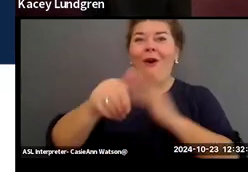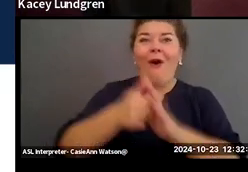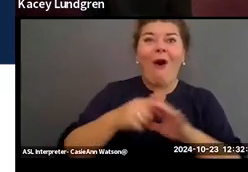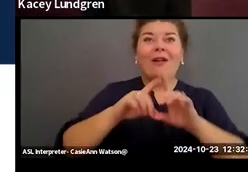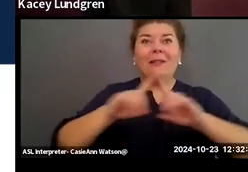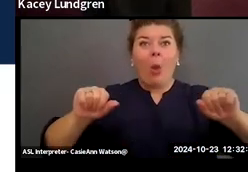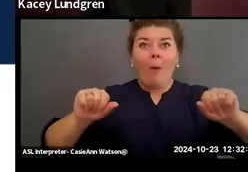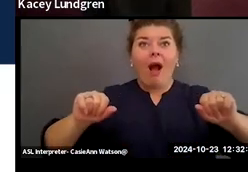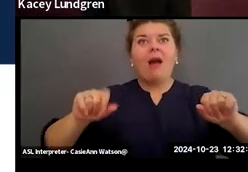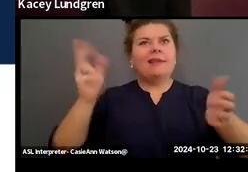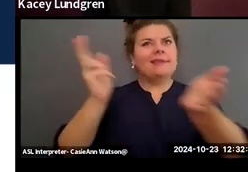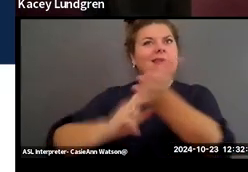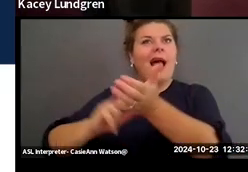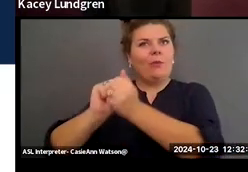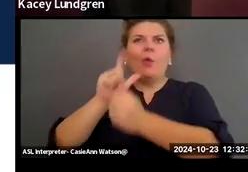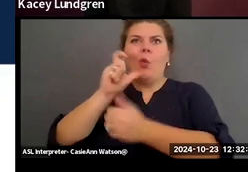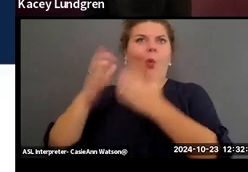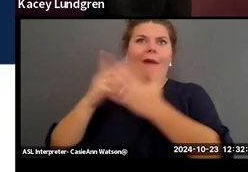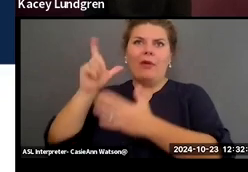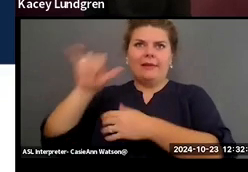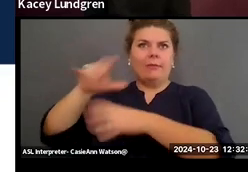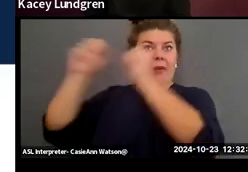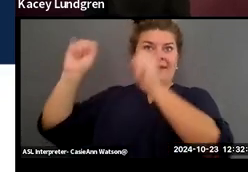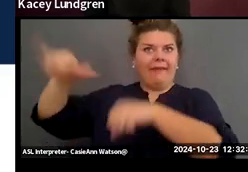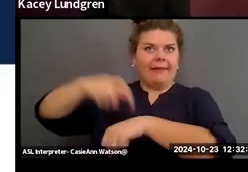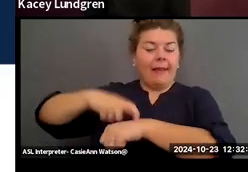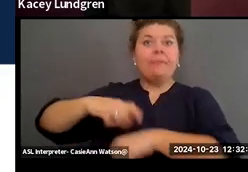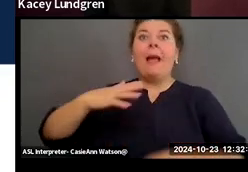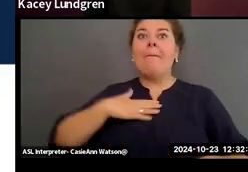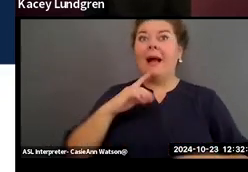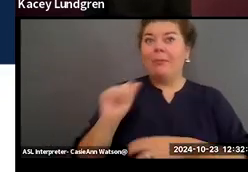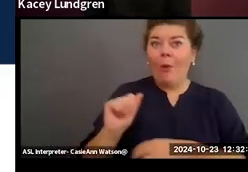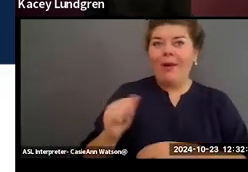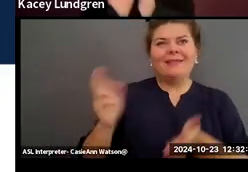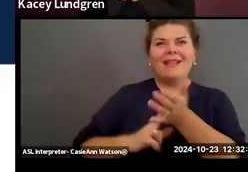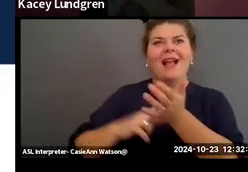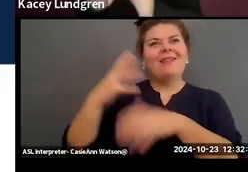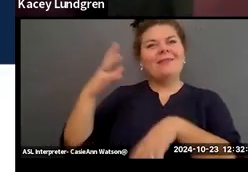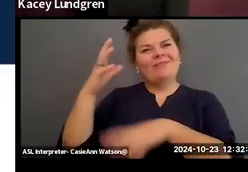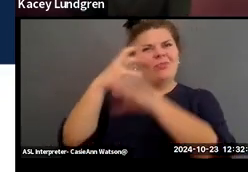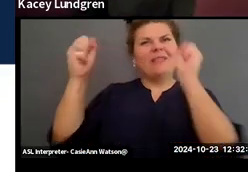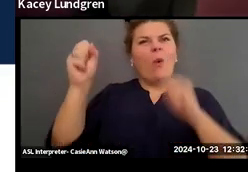were signed by the presiding US President. My diploma was signed by President Obama. That's very exciting.